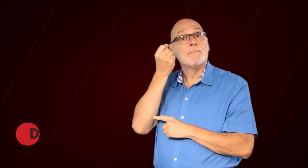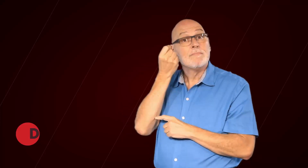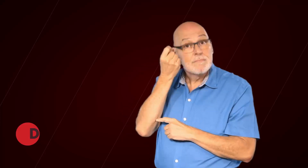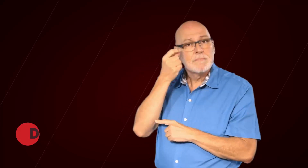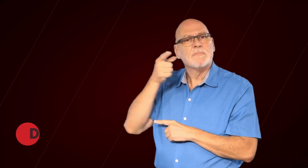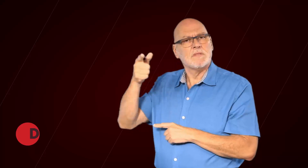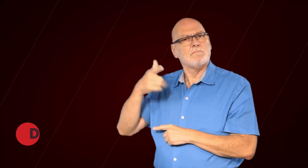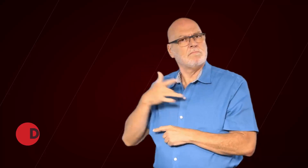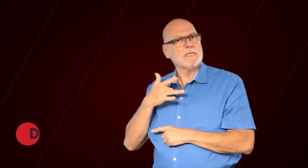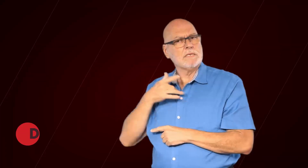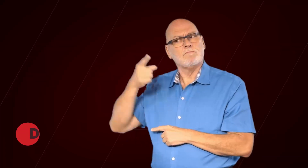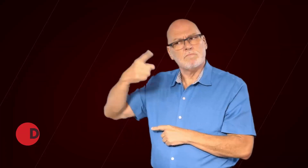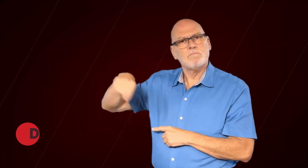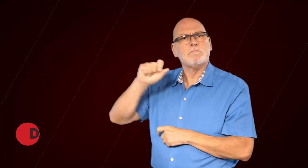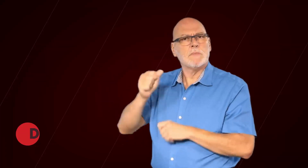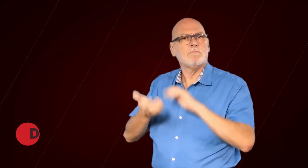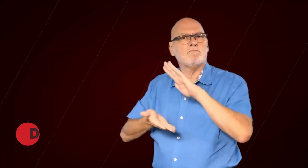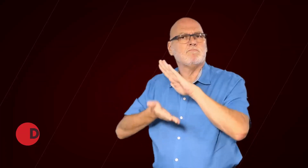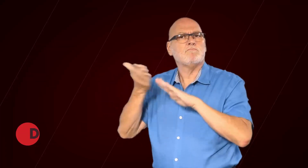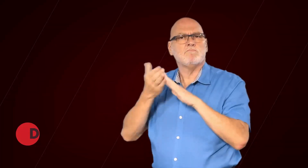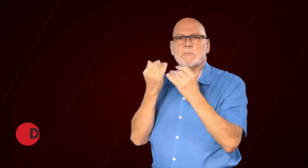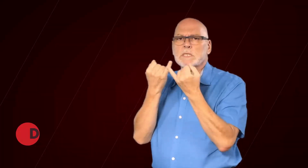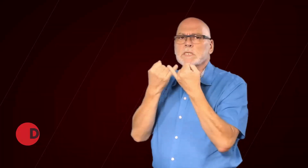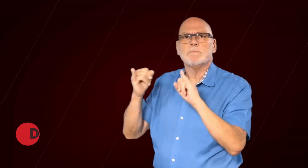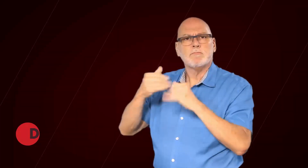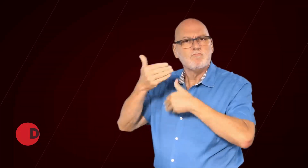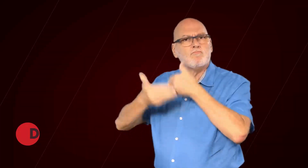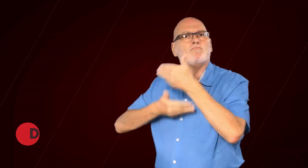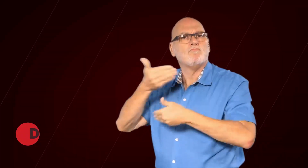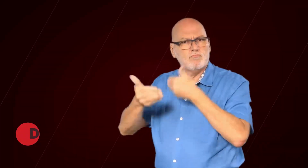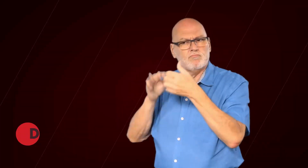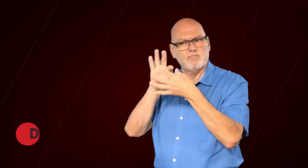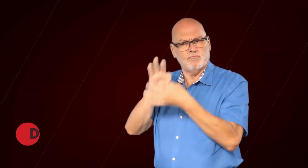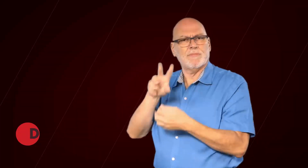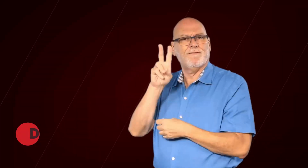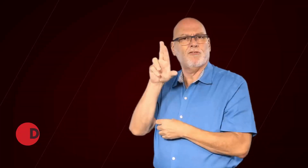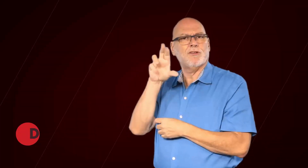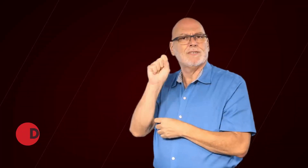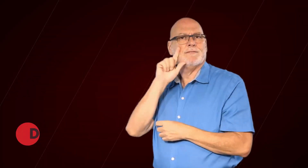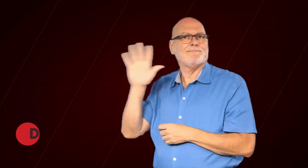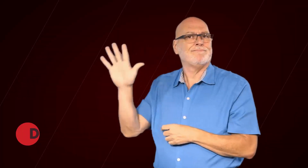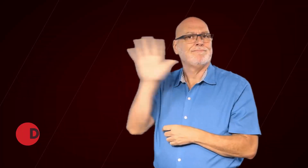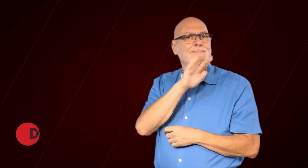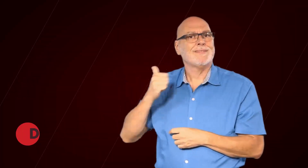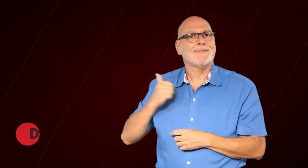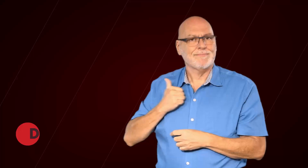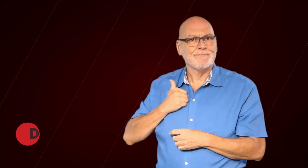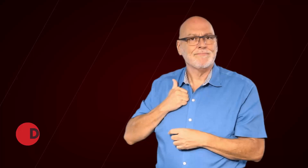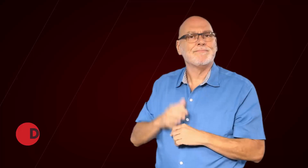in its capacity as the independent administrator of VRS in Canada,